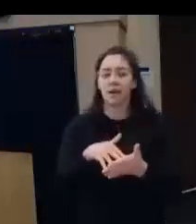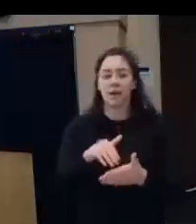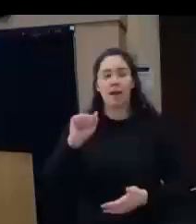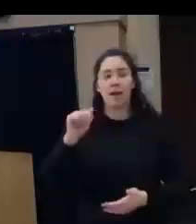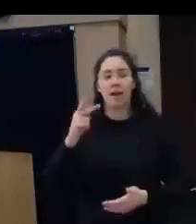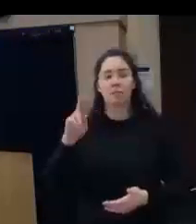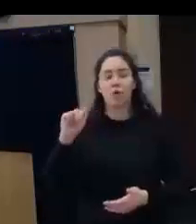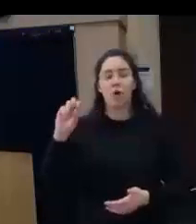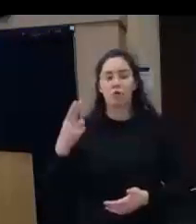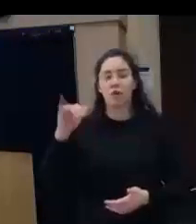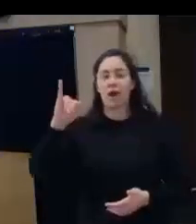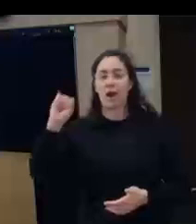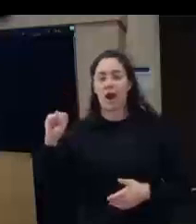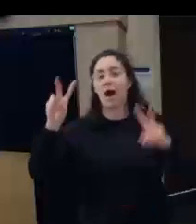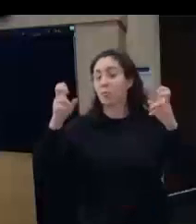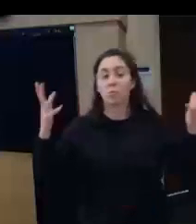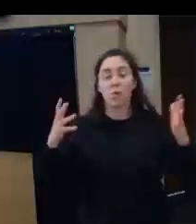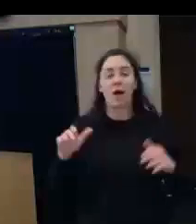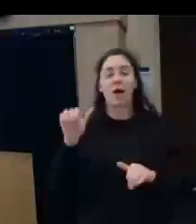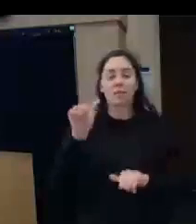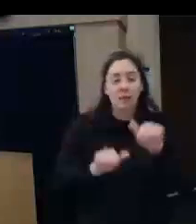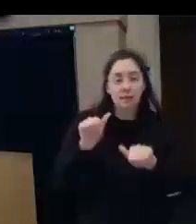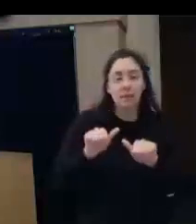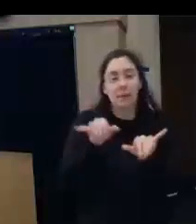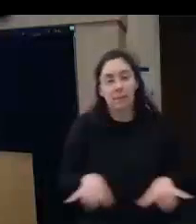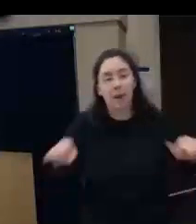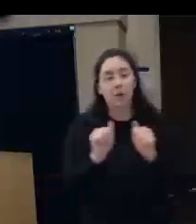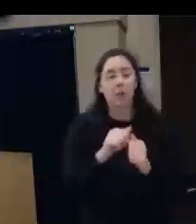for assessment of patterns of patient reported outcomes and adults with congenital heart disease